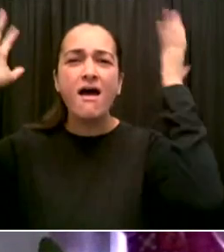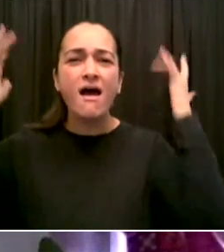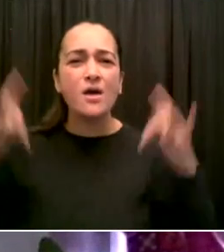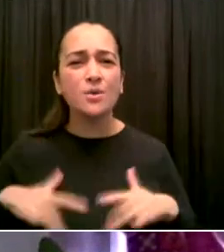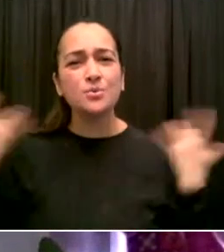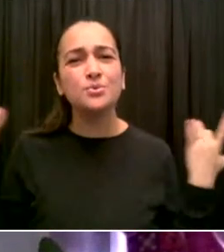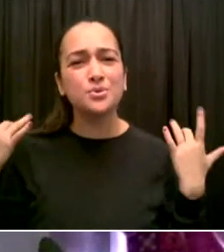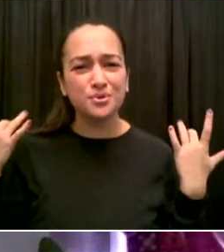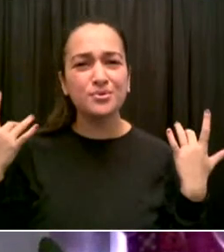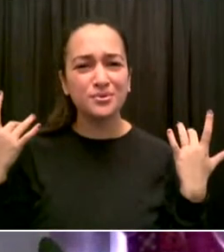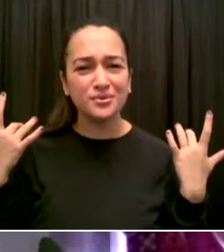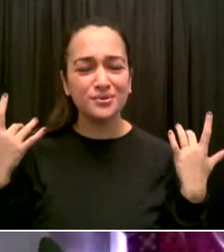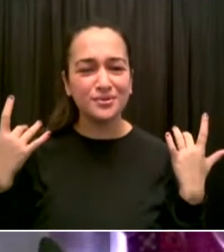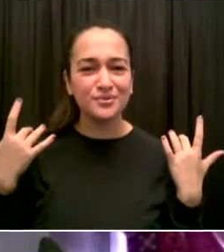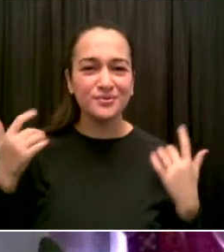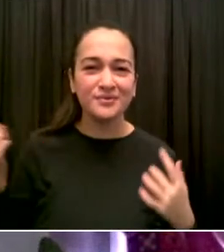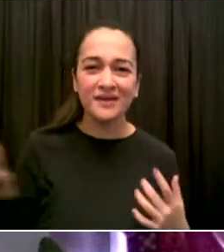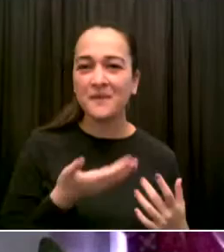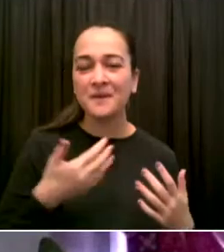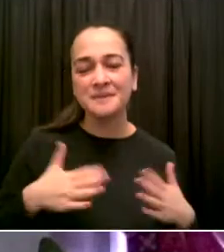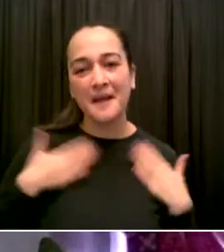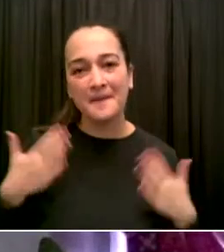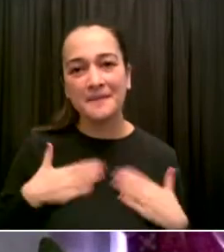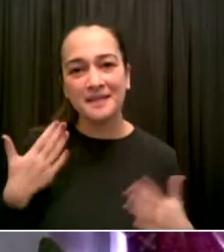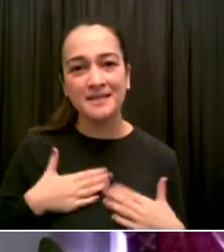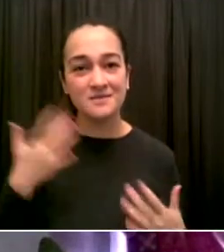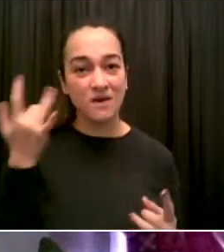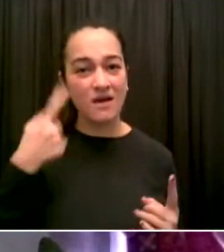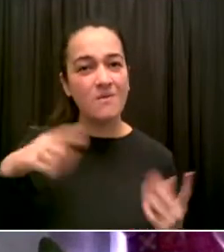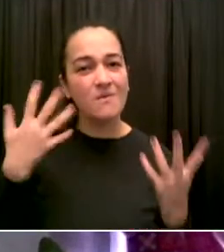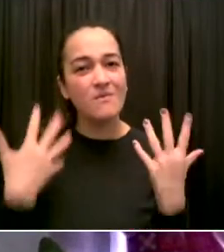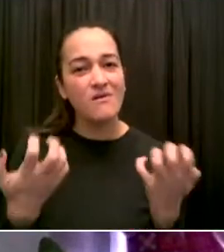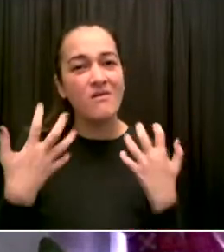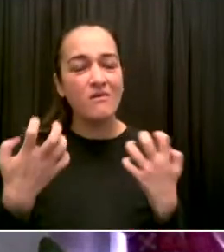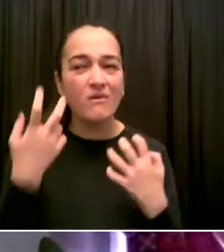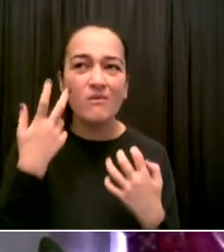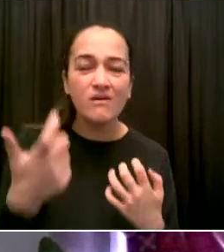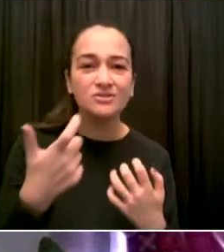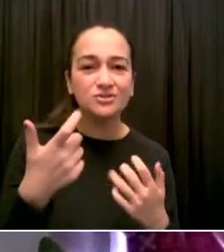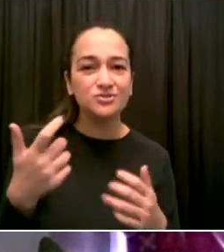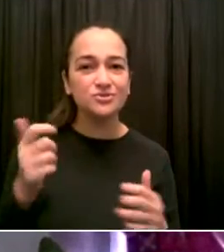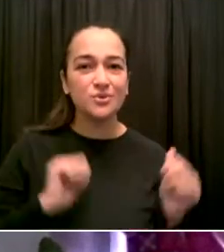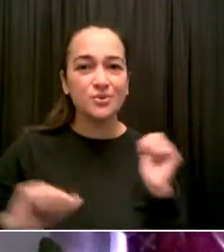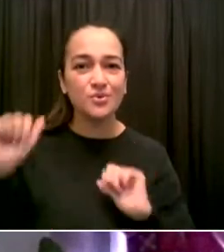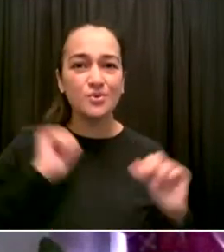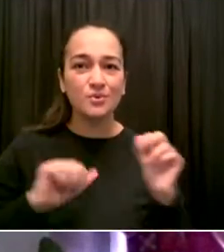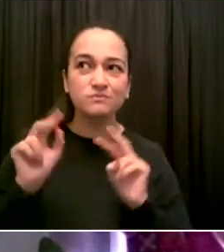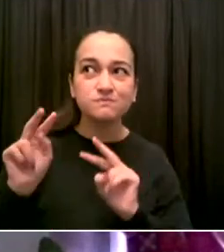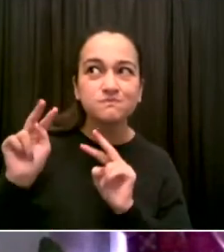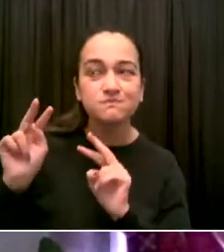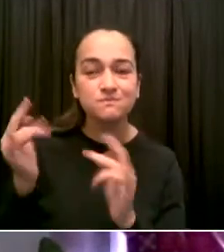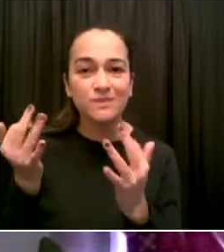EVERY NIGHT SINCE HAS BEEN A